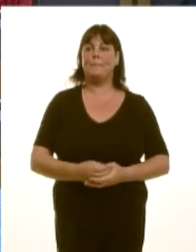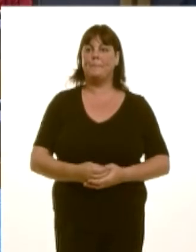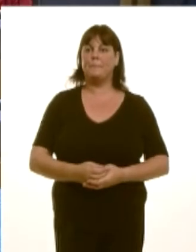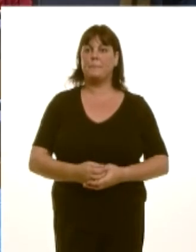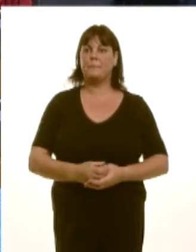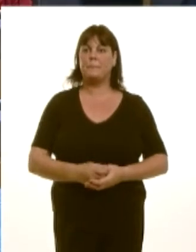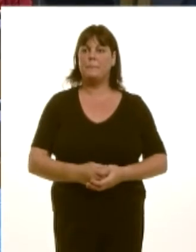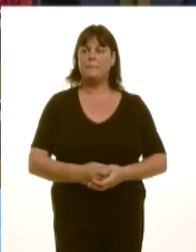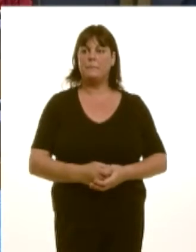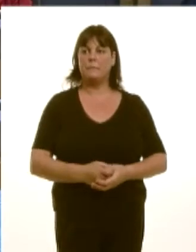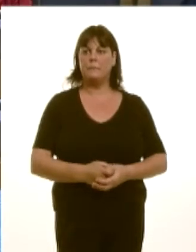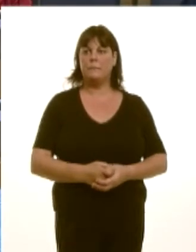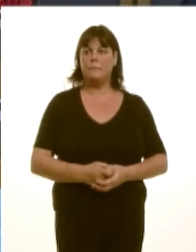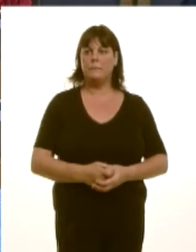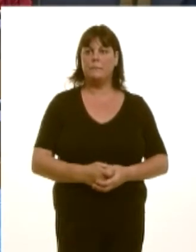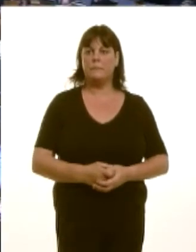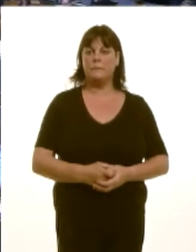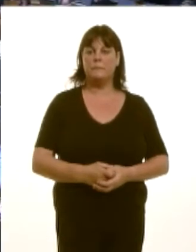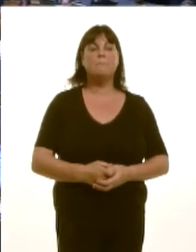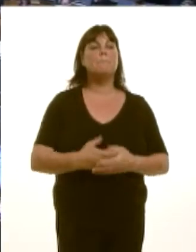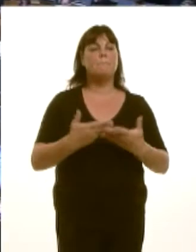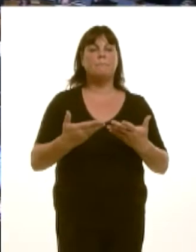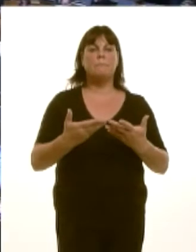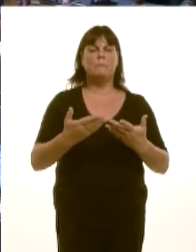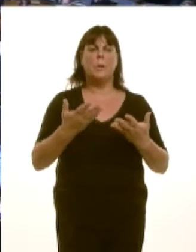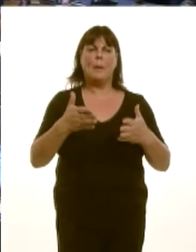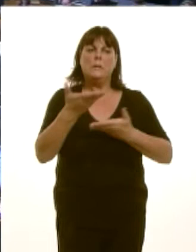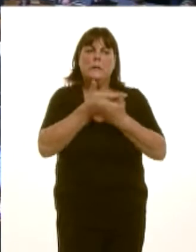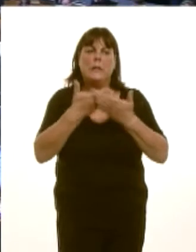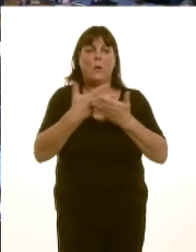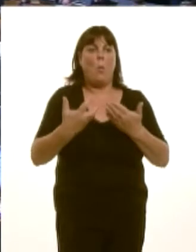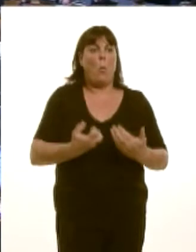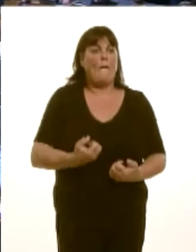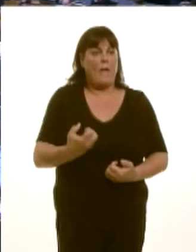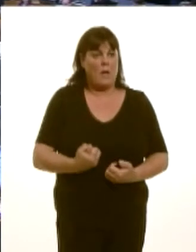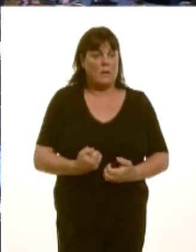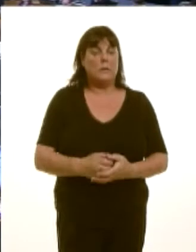Mohammad Asghar: On the subject of welfare, will the First Minister advise if any study